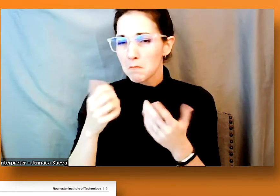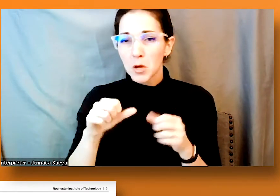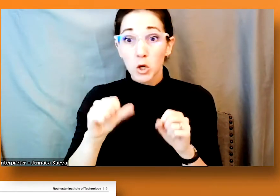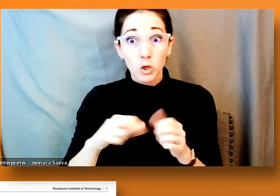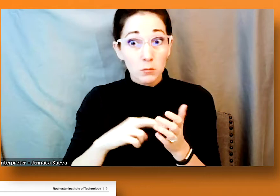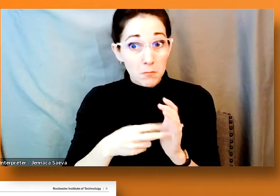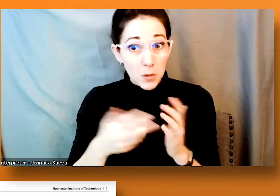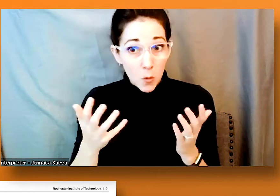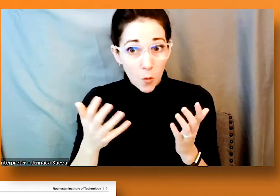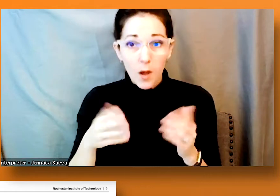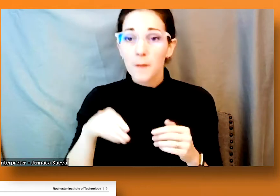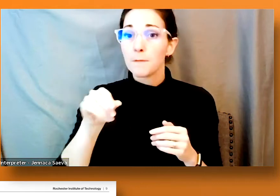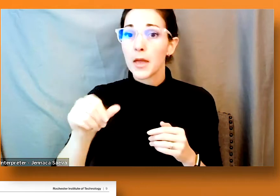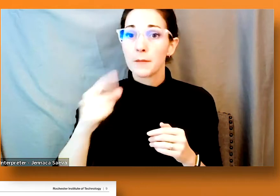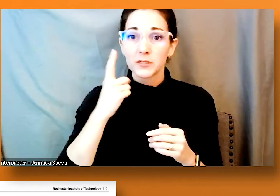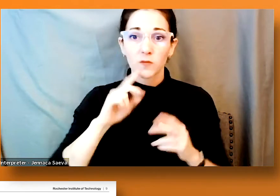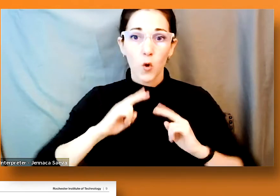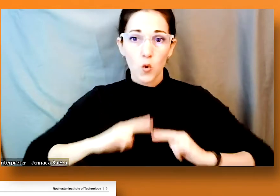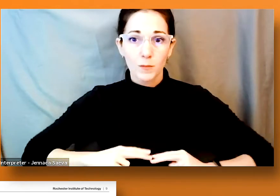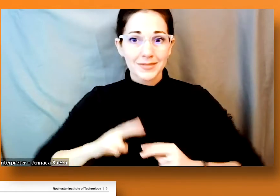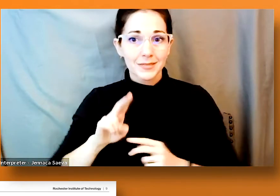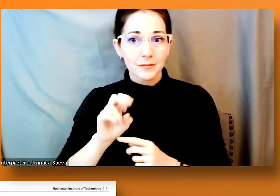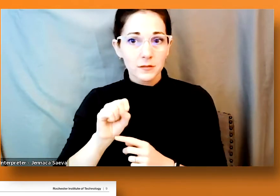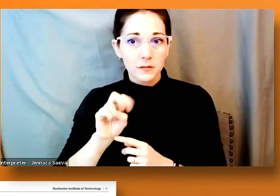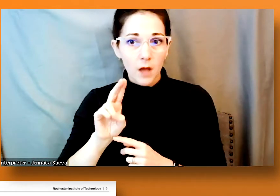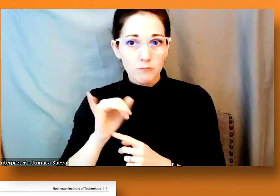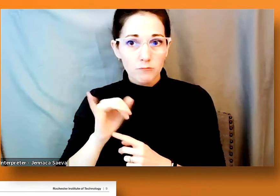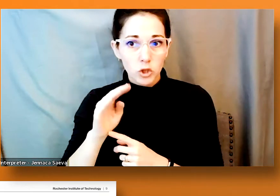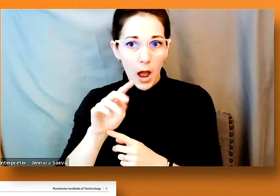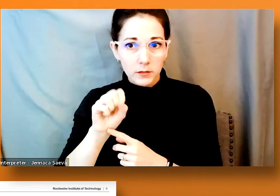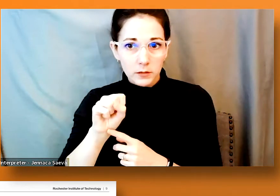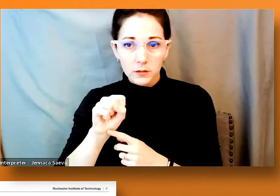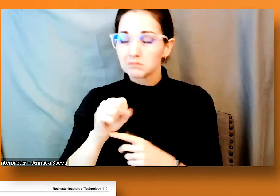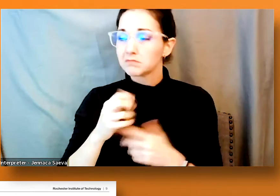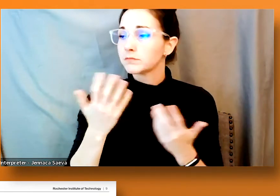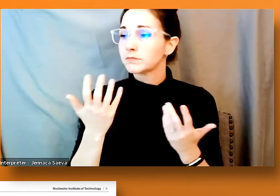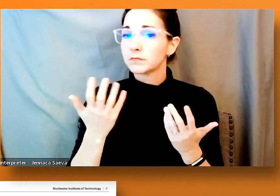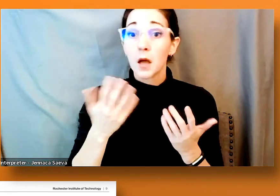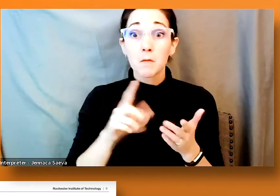payments to human subjects, publishing expenses--